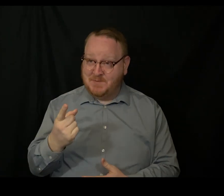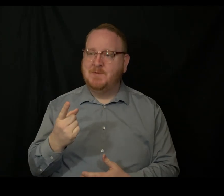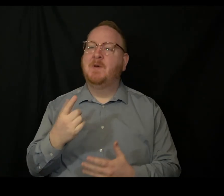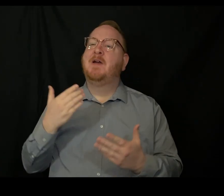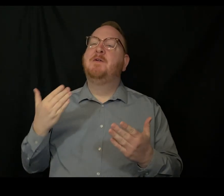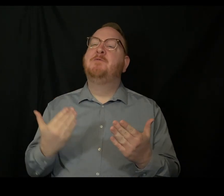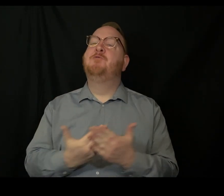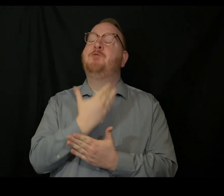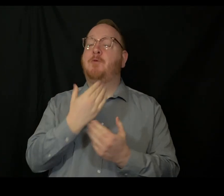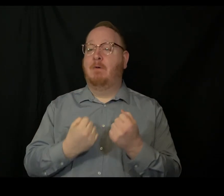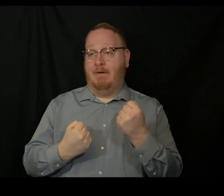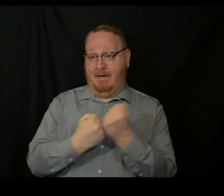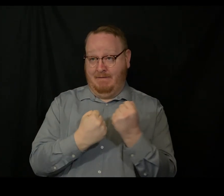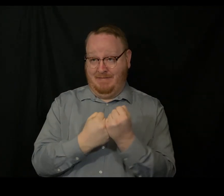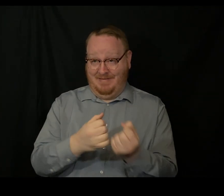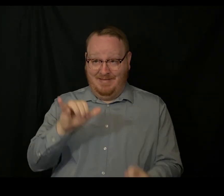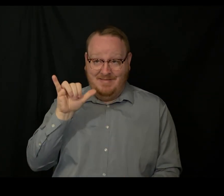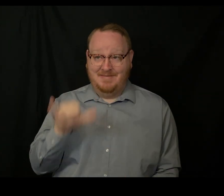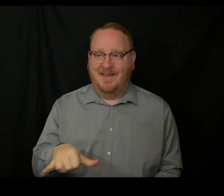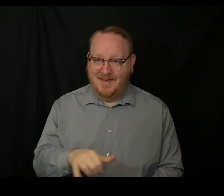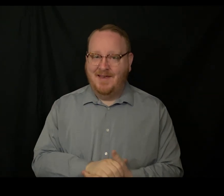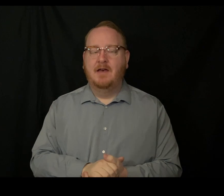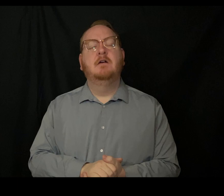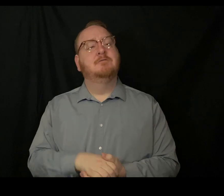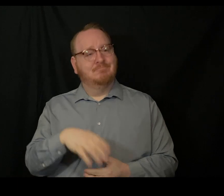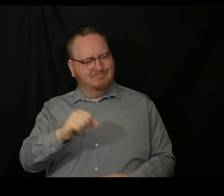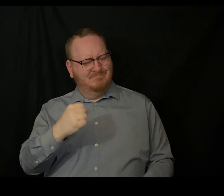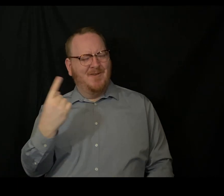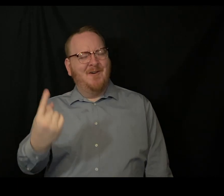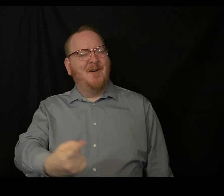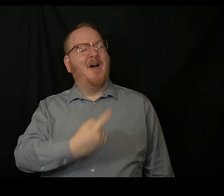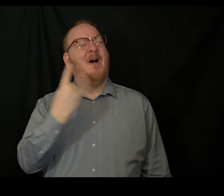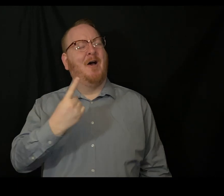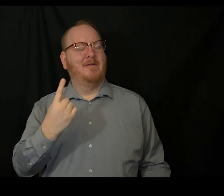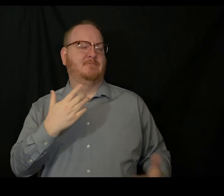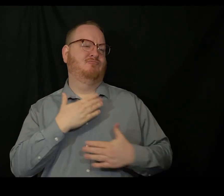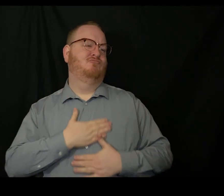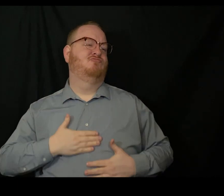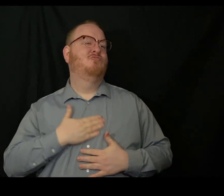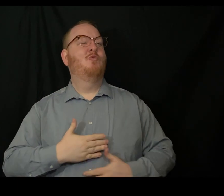episode of "Advocacy "That". Tabby Belhorn: It is always good to see you. I love chatting with